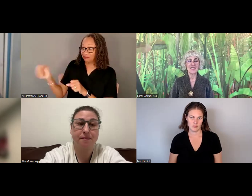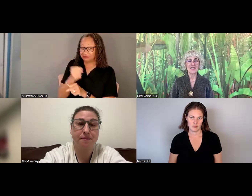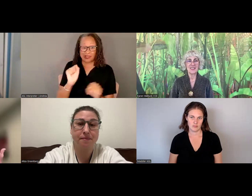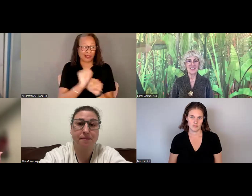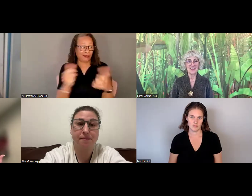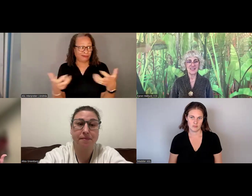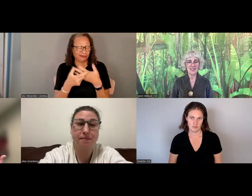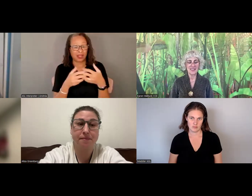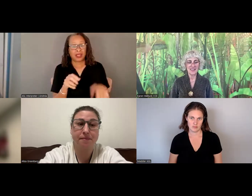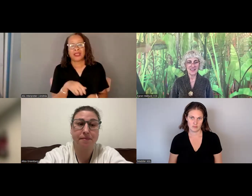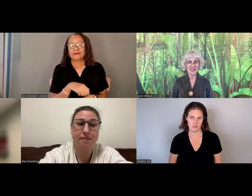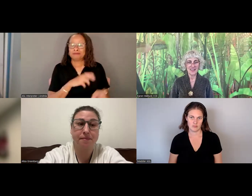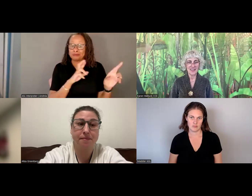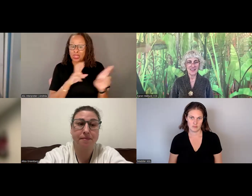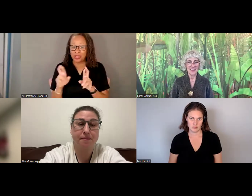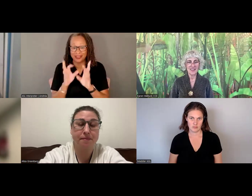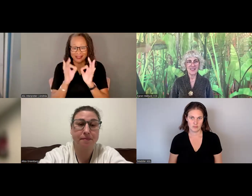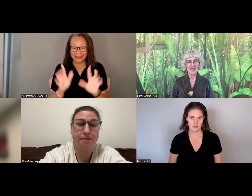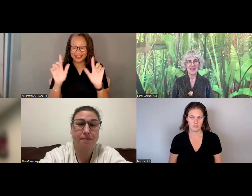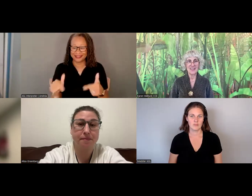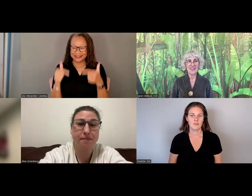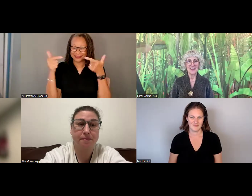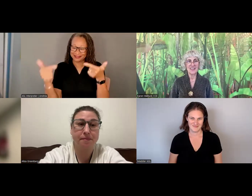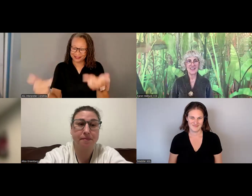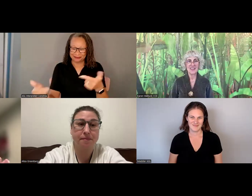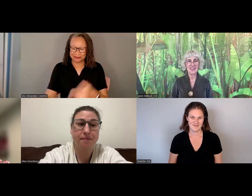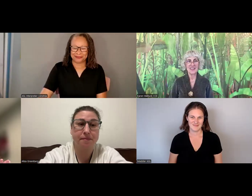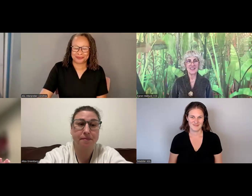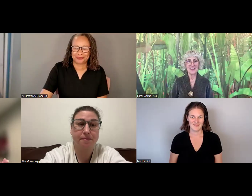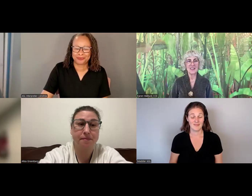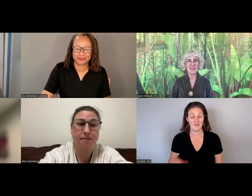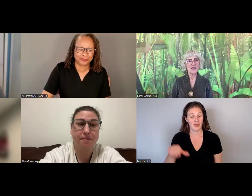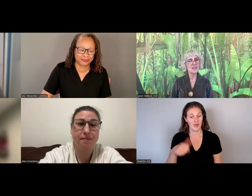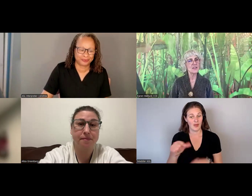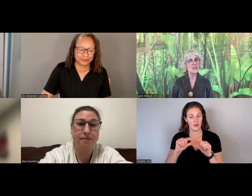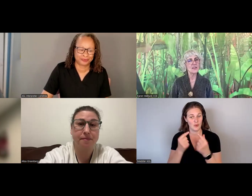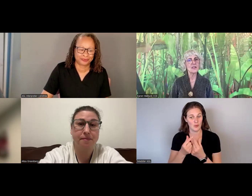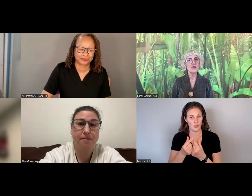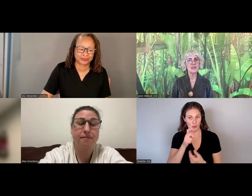The other group I'd really recommend, you know, looking for and reaching out to are the CILs, the Centers for Independent Living.